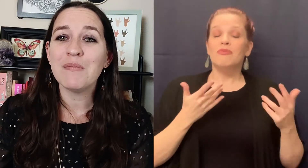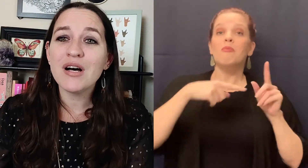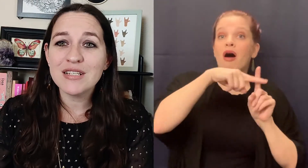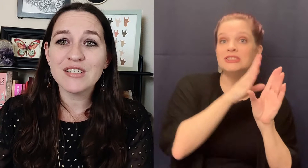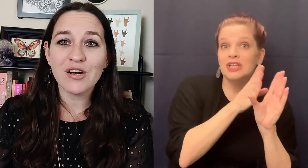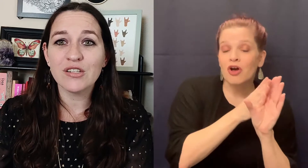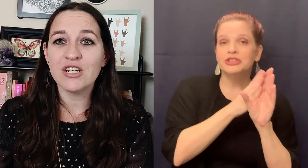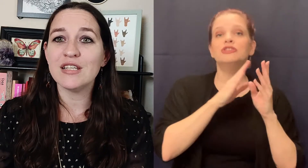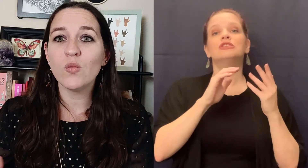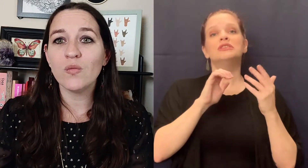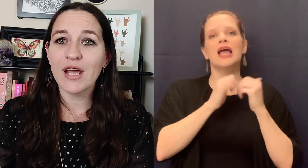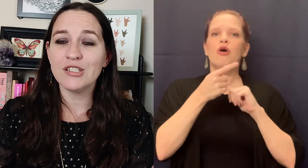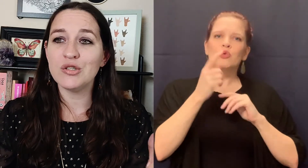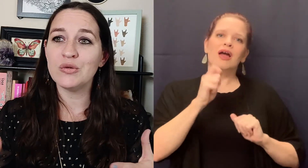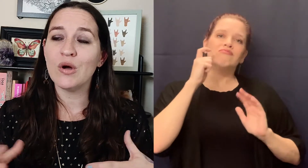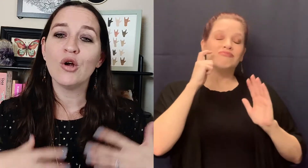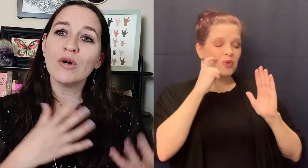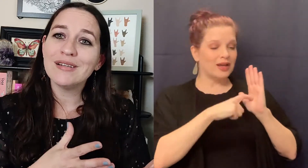And positive psychology is one way to recognize the difficult